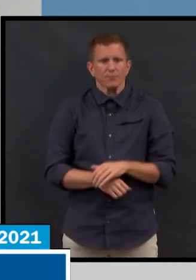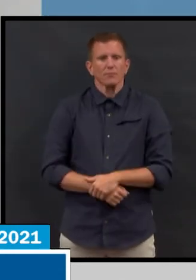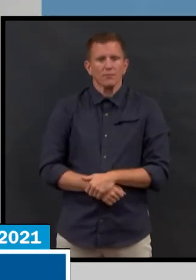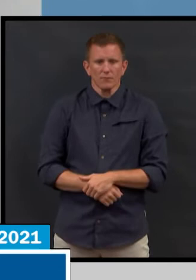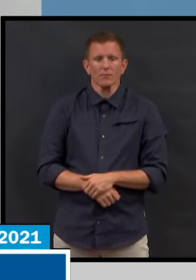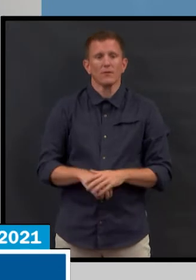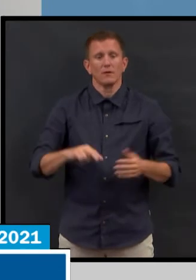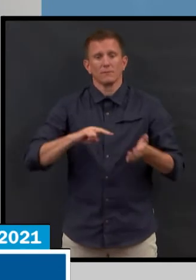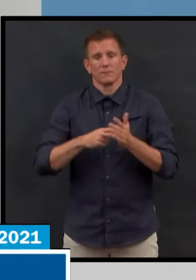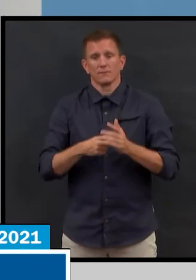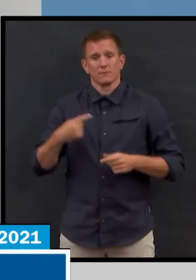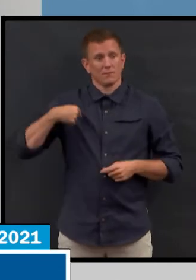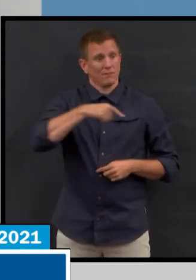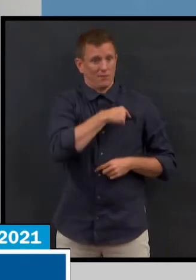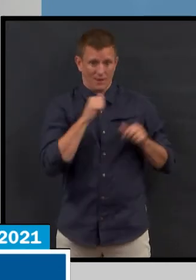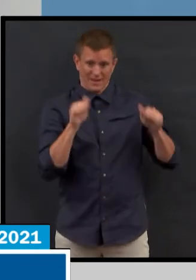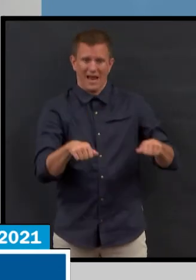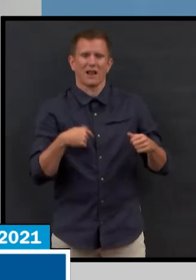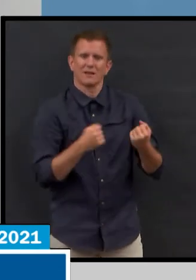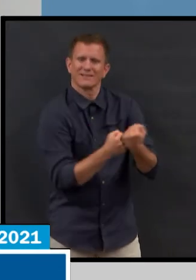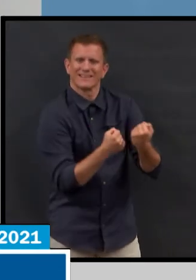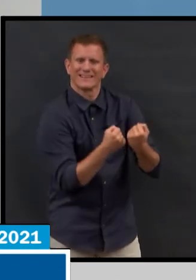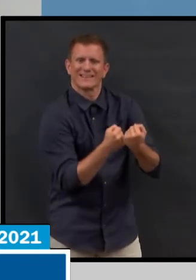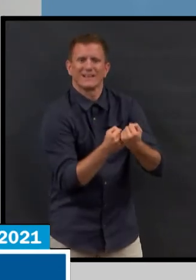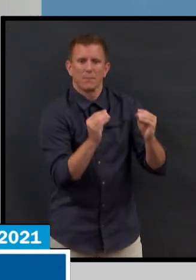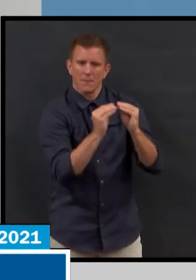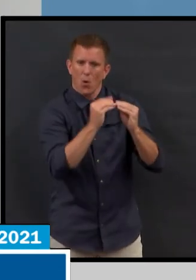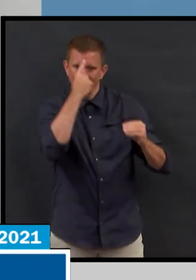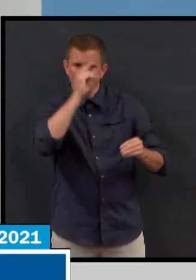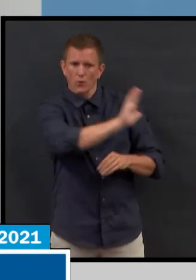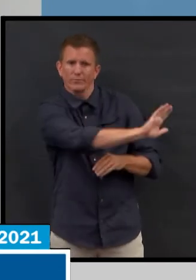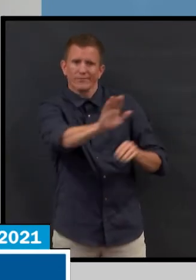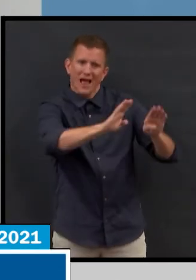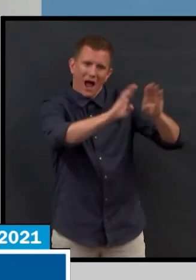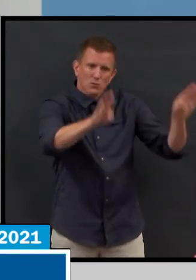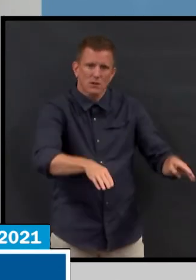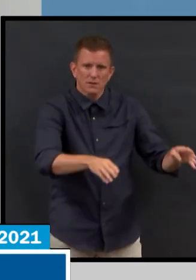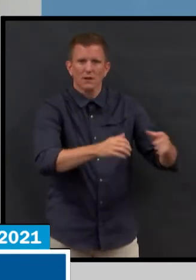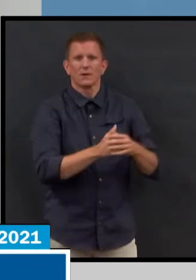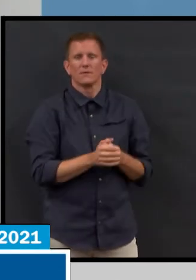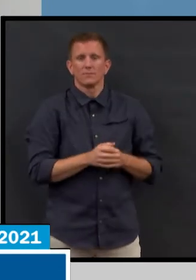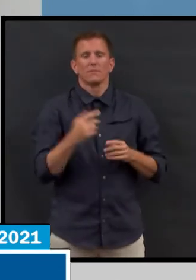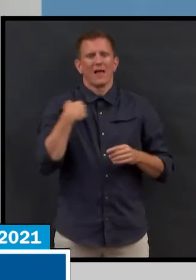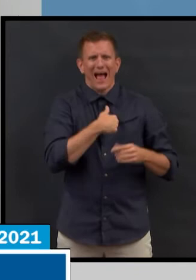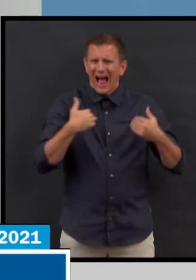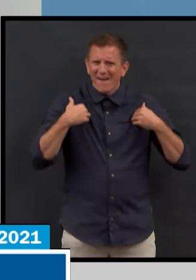helped to fund more than 200 units downtown we agree david we want to take away the barriers to